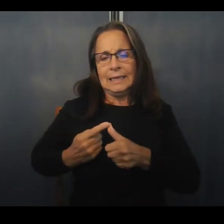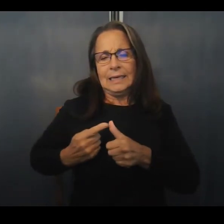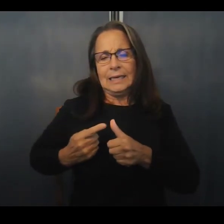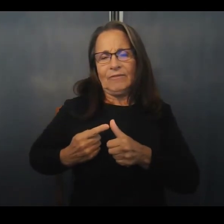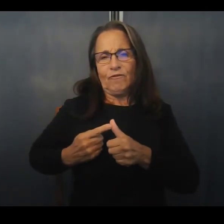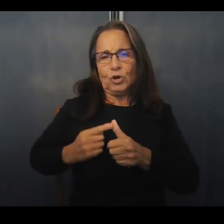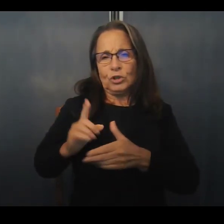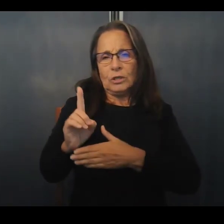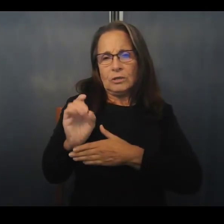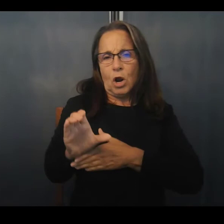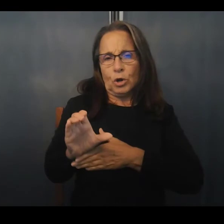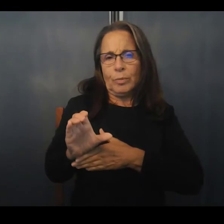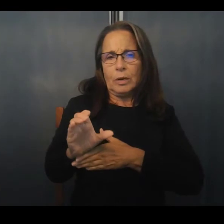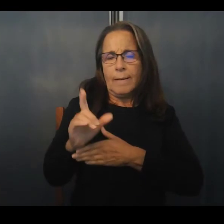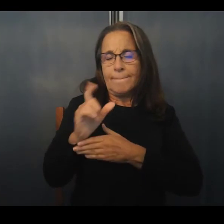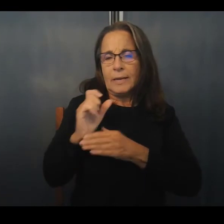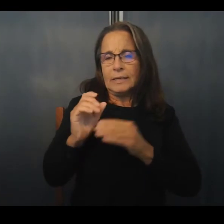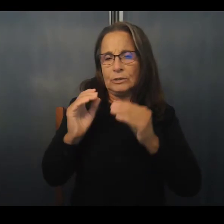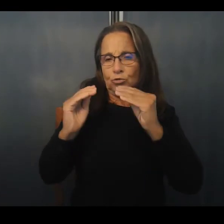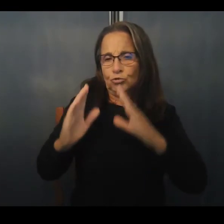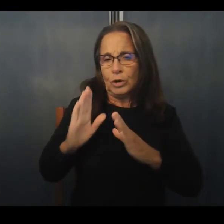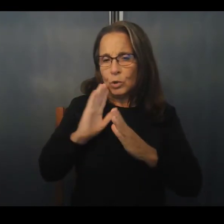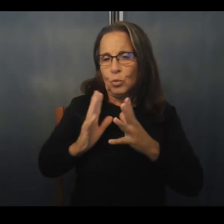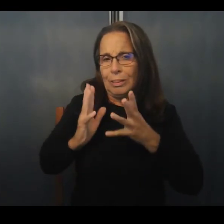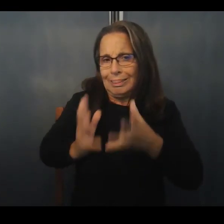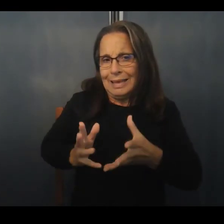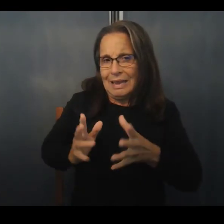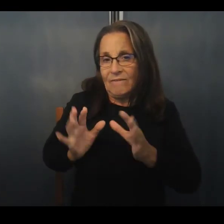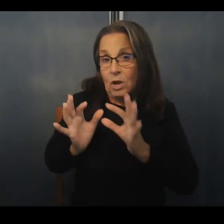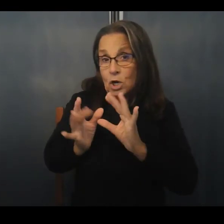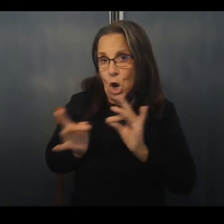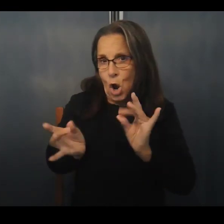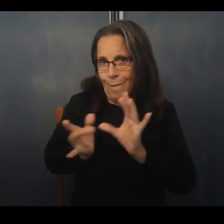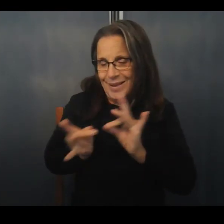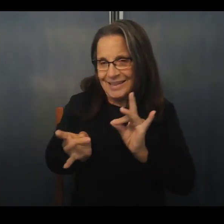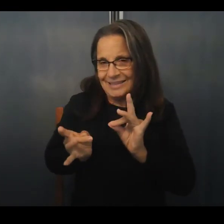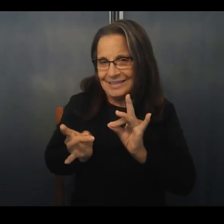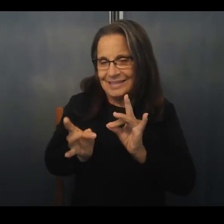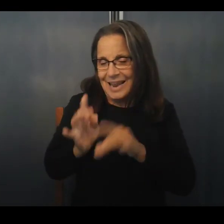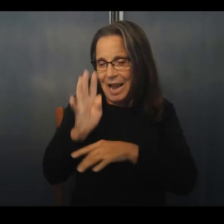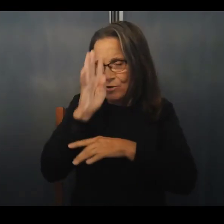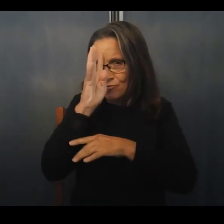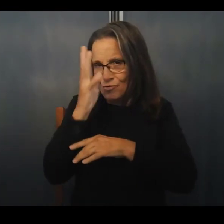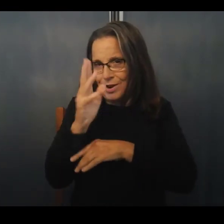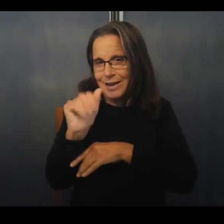instructors can leave comments and actually create annotations within the paper itself so I can see